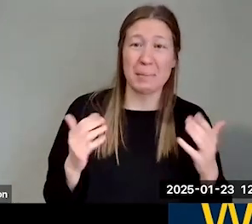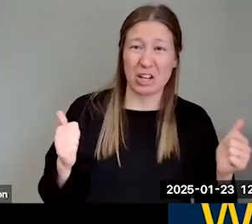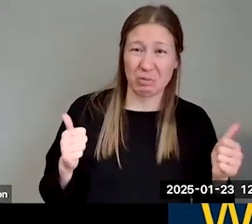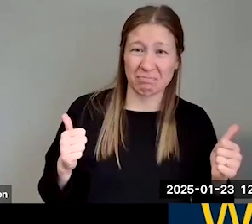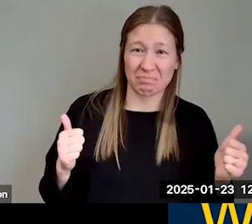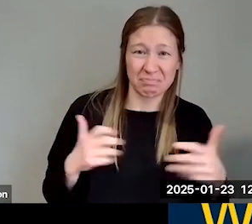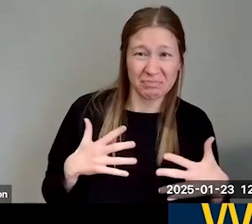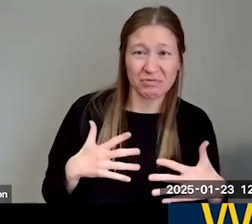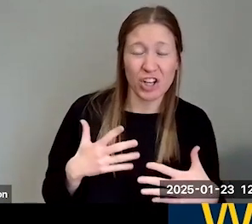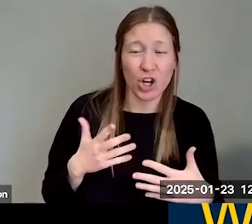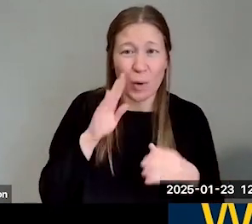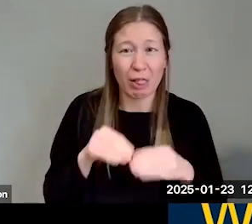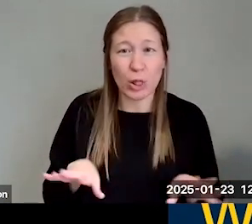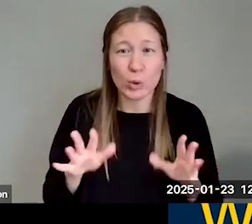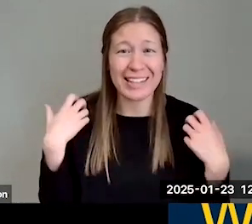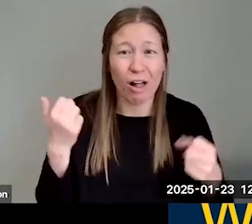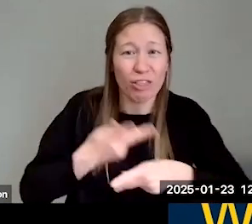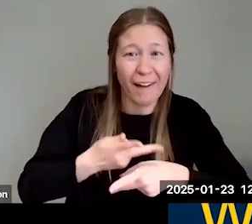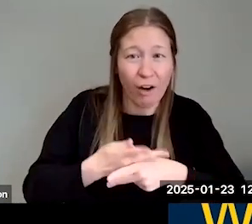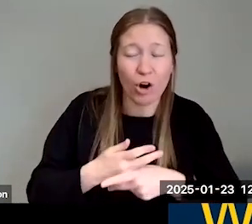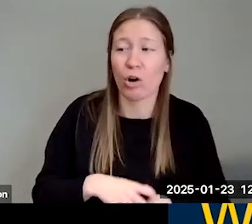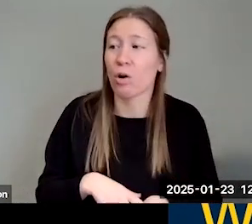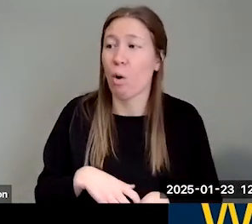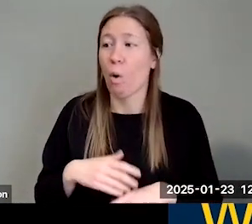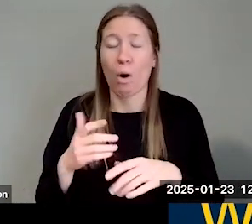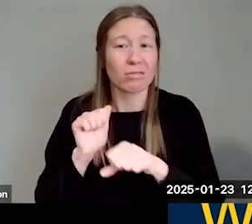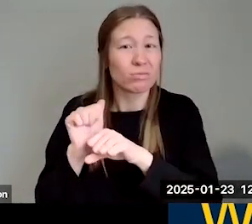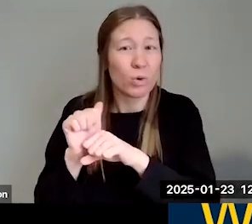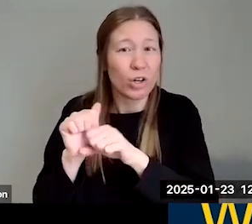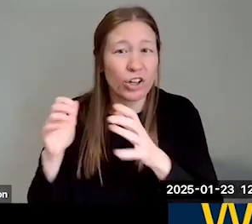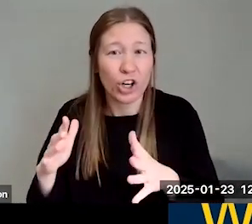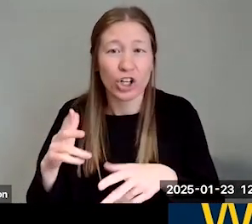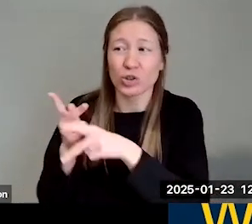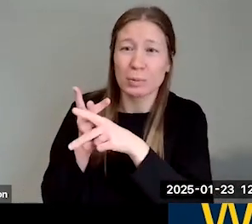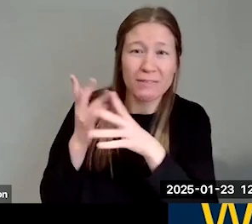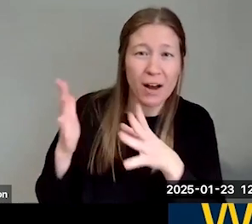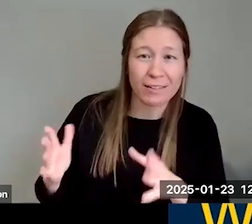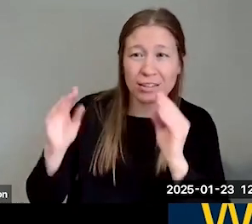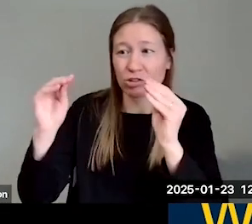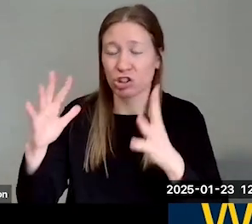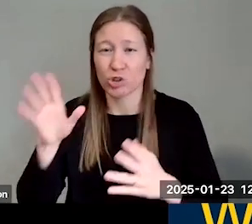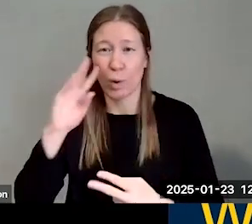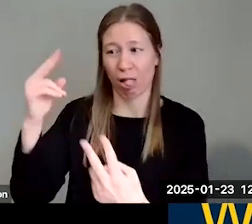concern that employers and coworkers or peers, as well as instructors, perceive and interact with them differently